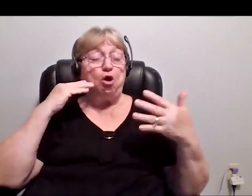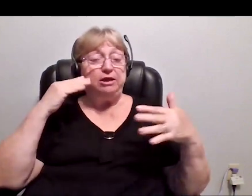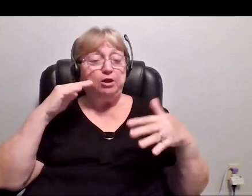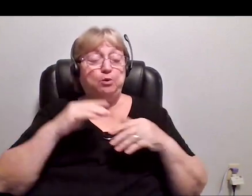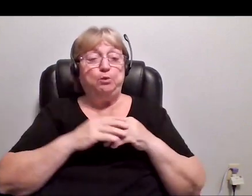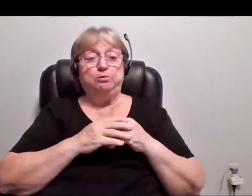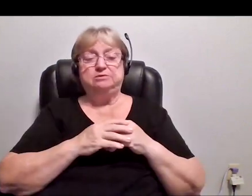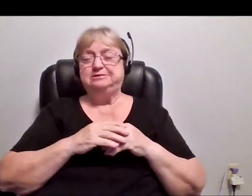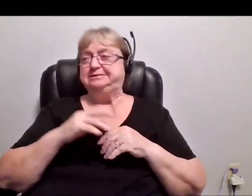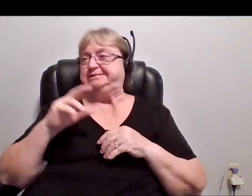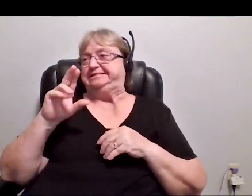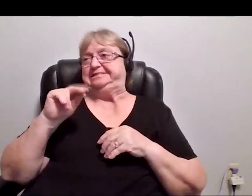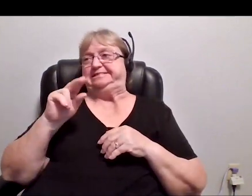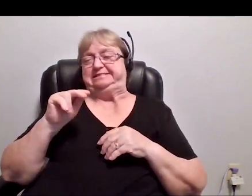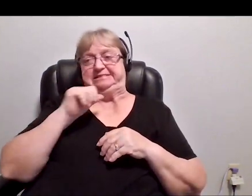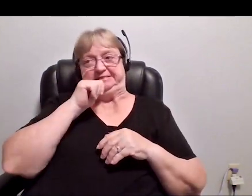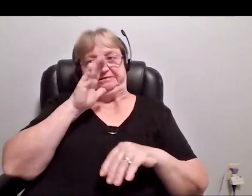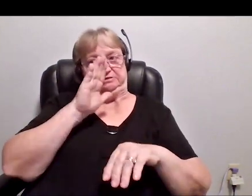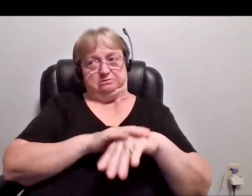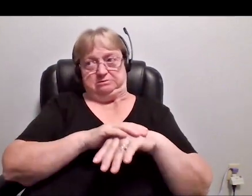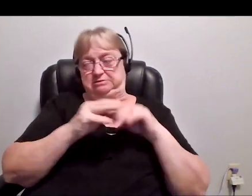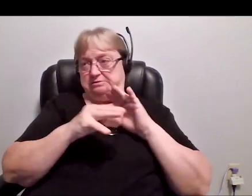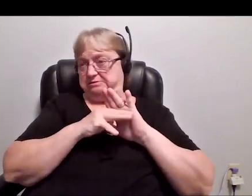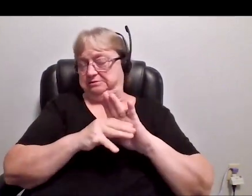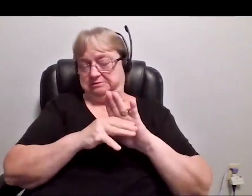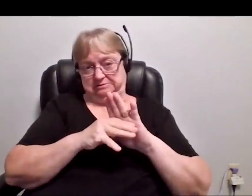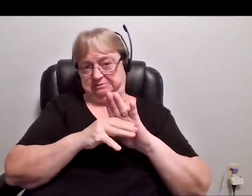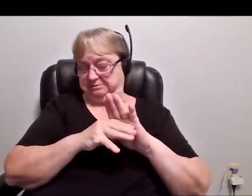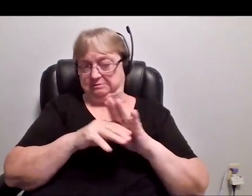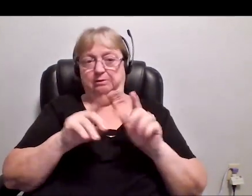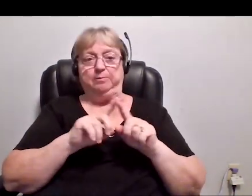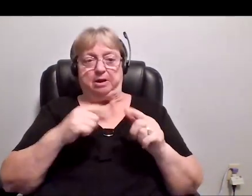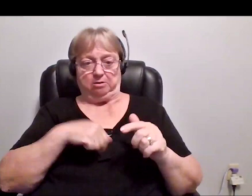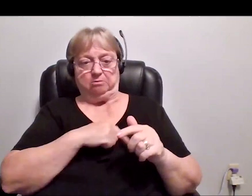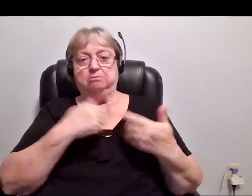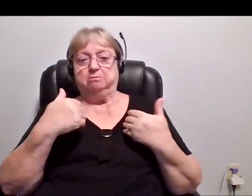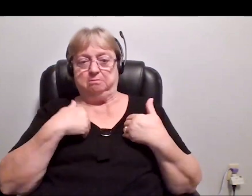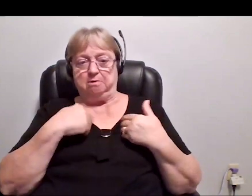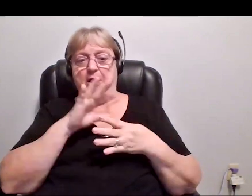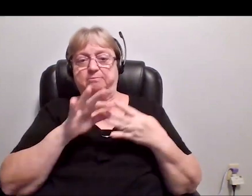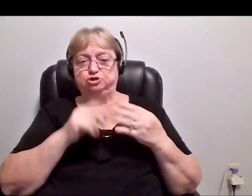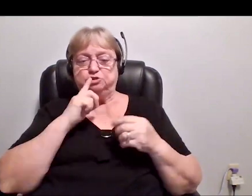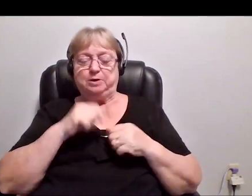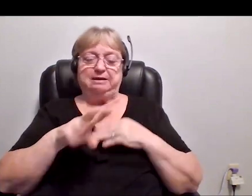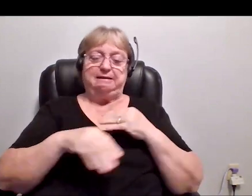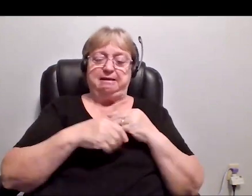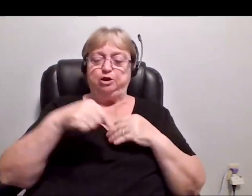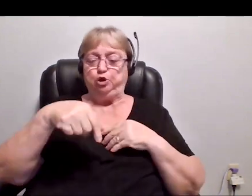Not directly on the model, but we do have options where we add a QR code separately.